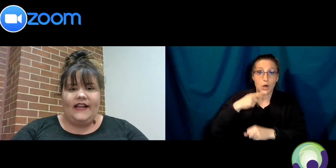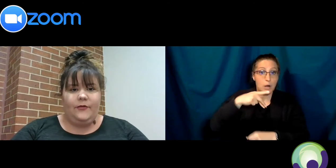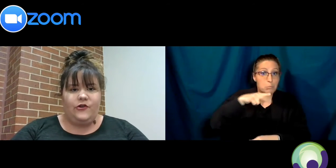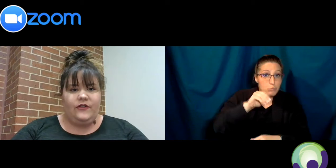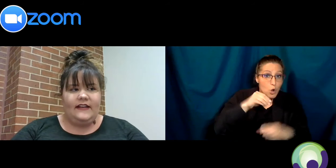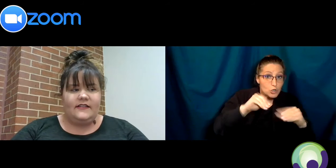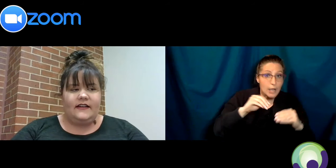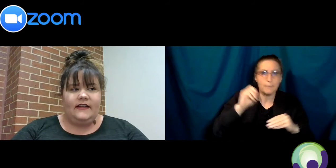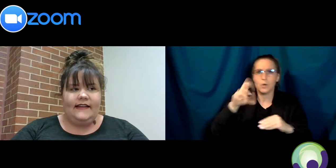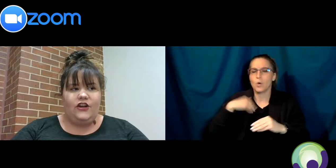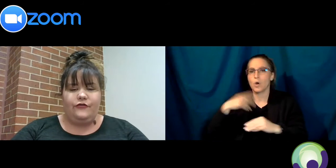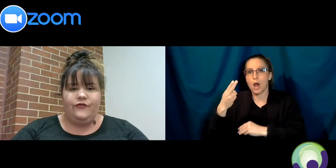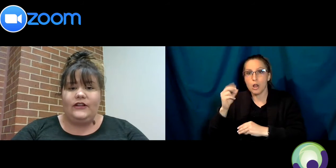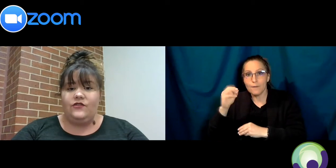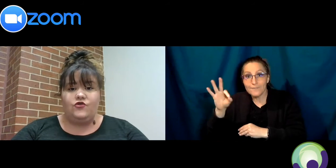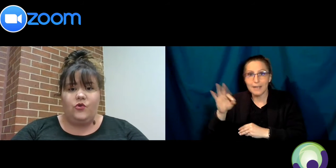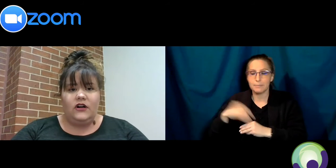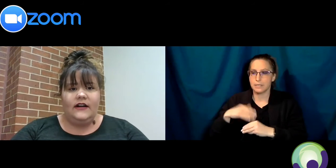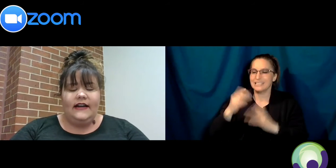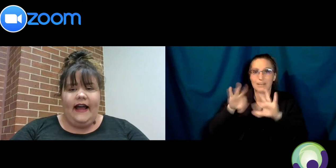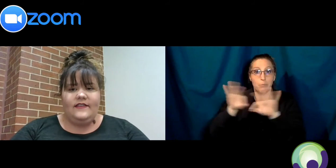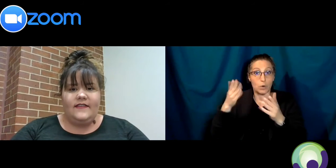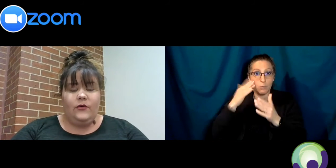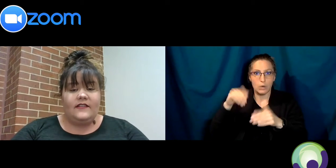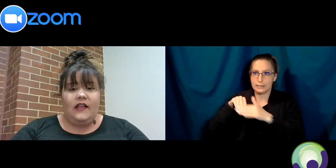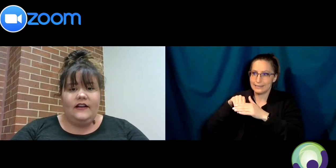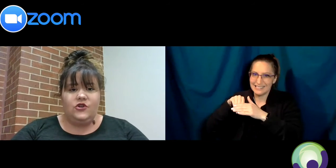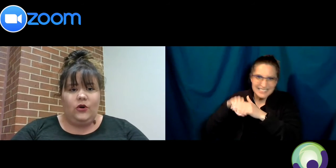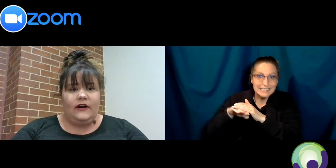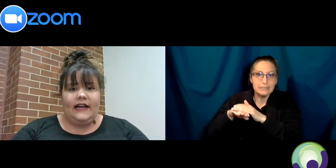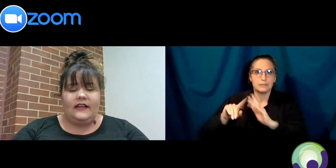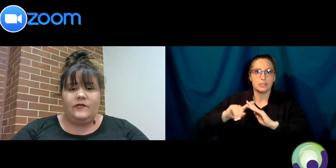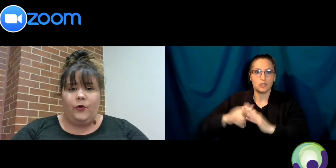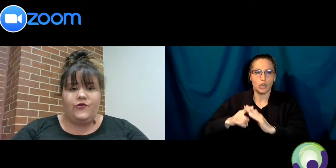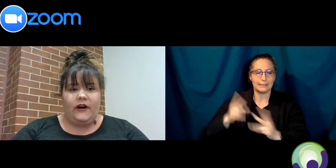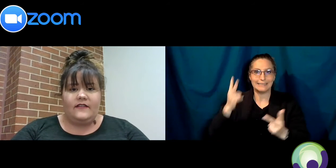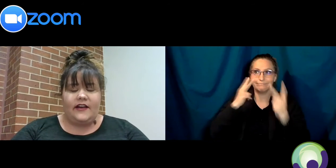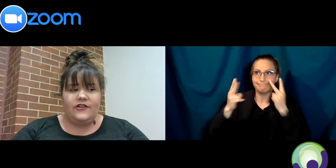opportunity to get your foot in the door and see what it's like to work in the sports organization.